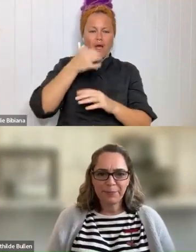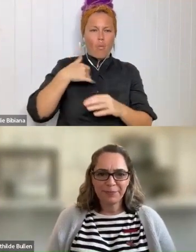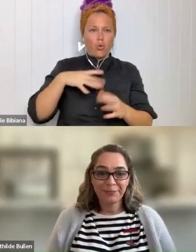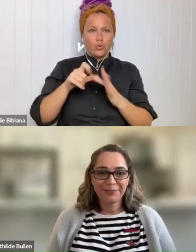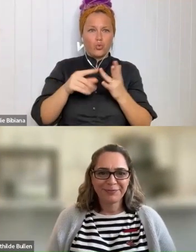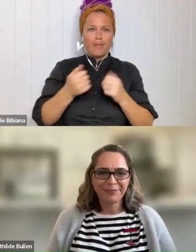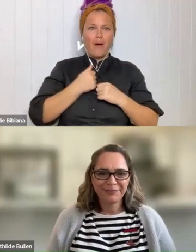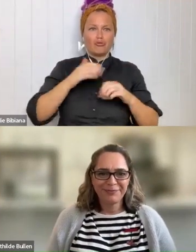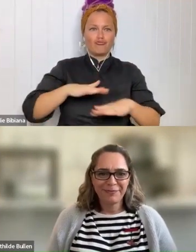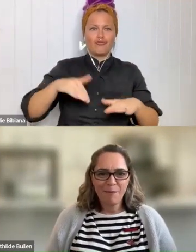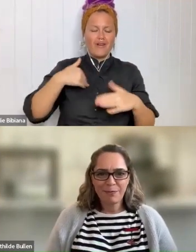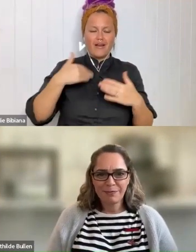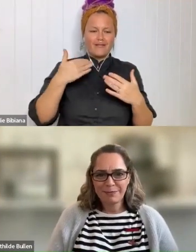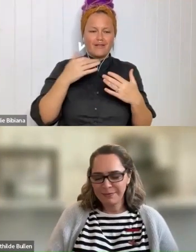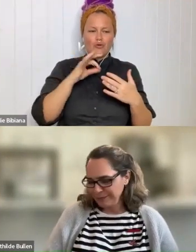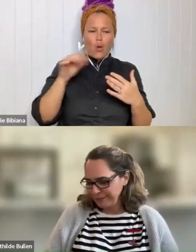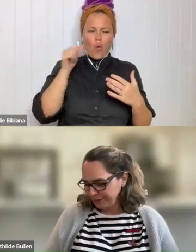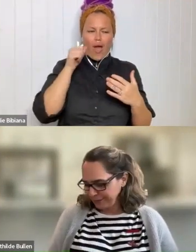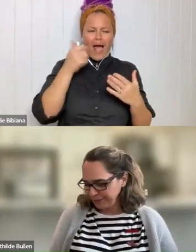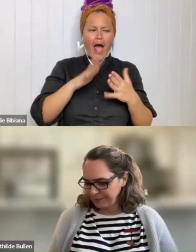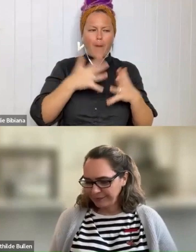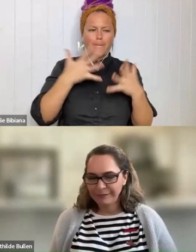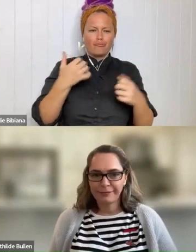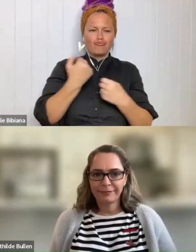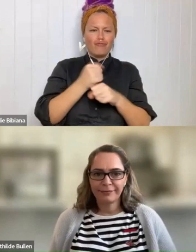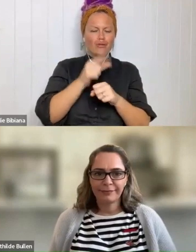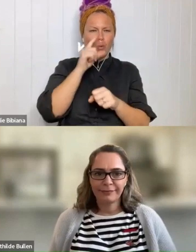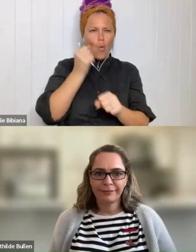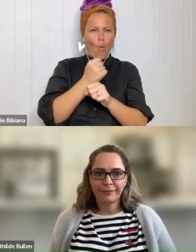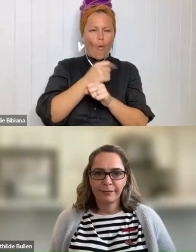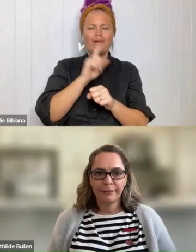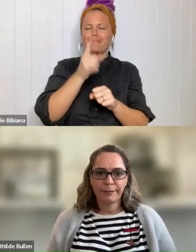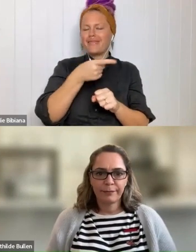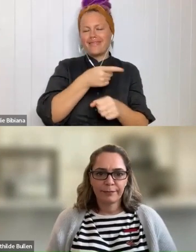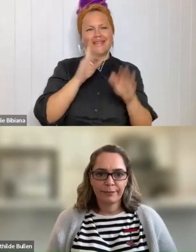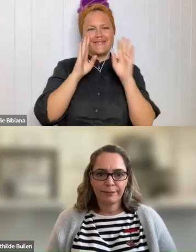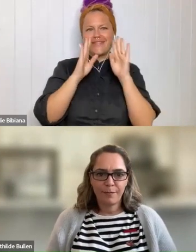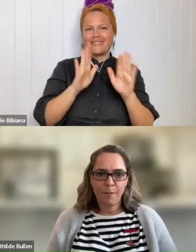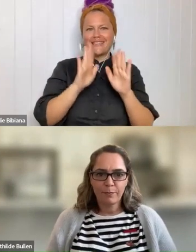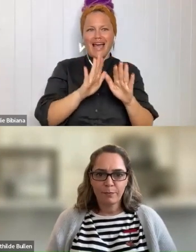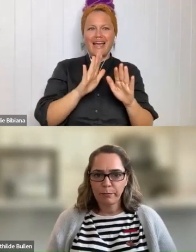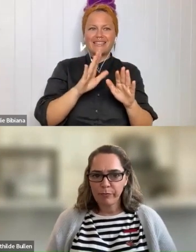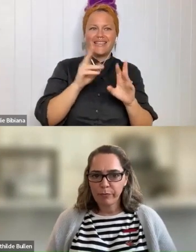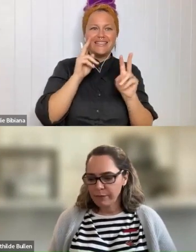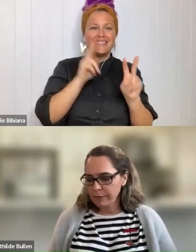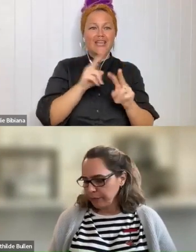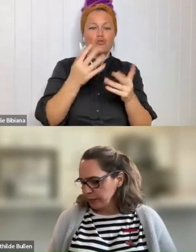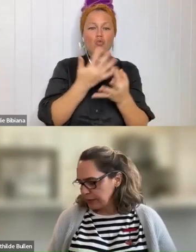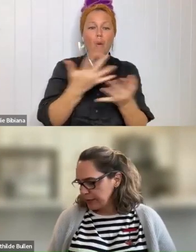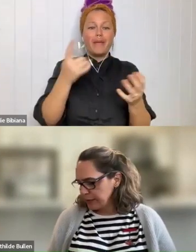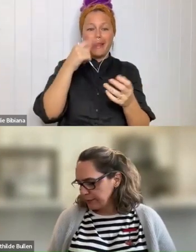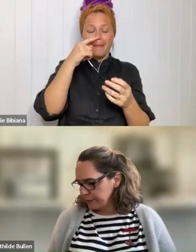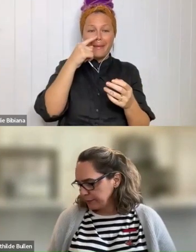kind of stress it might call us. But, but that's fantastic. And seeing so many people going on to actually be those young